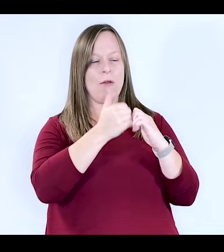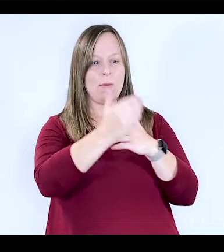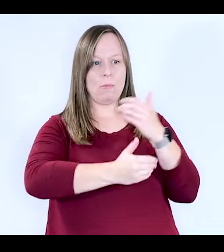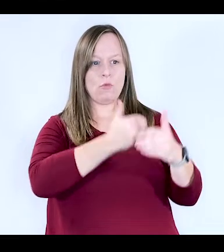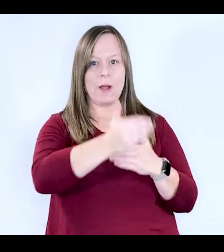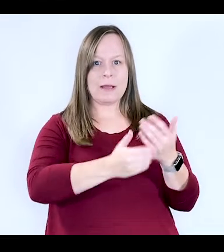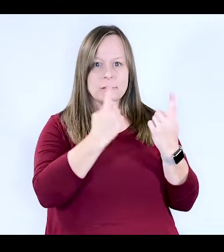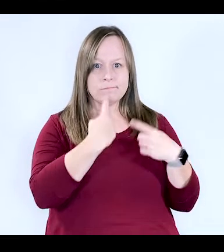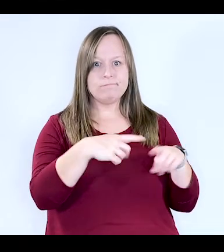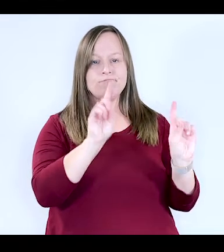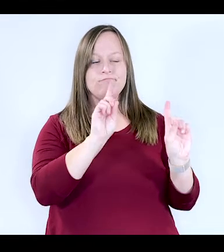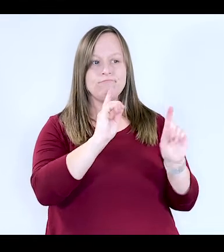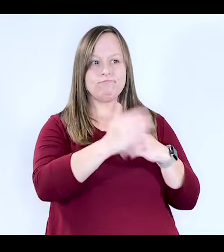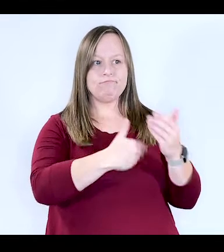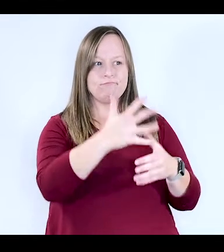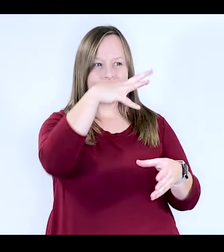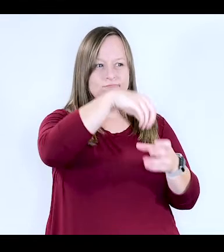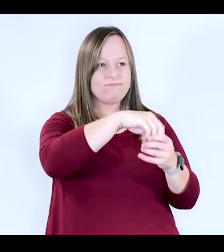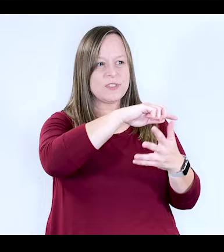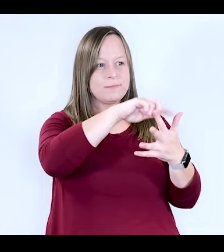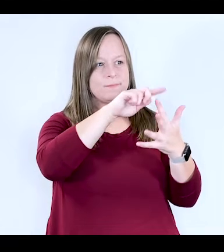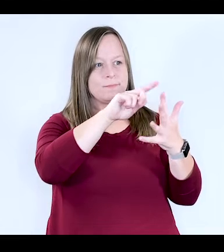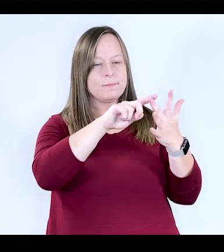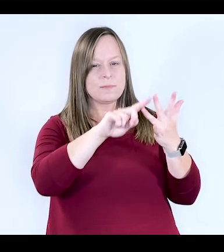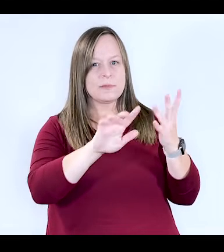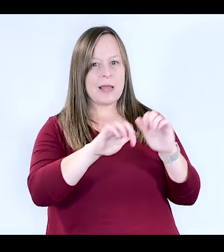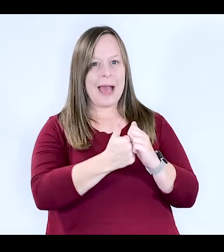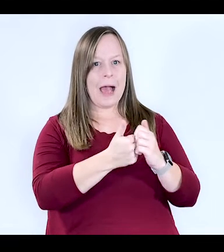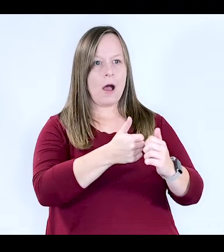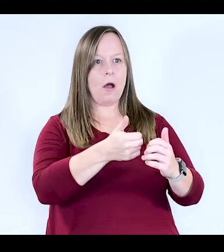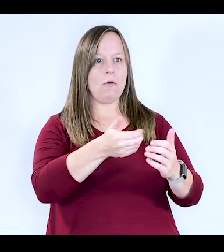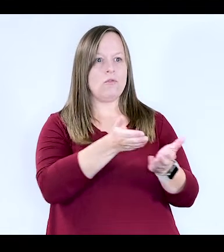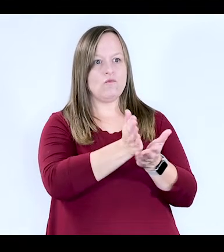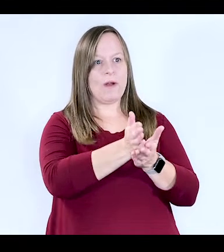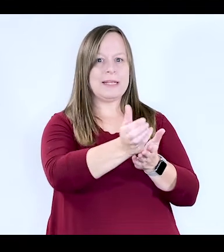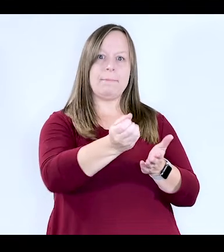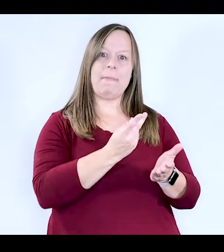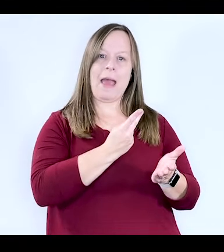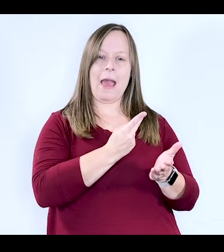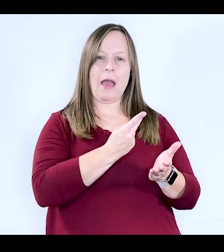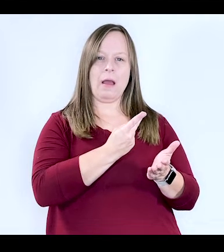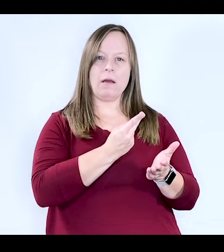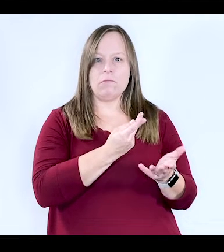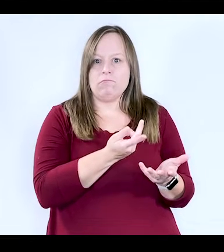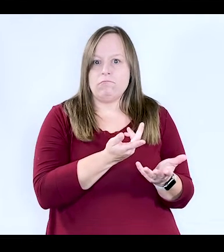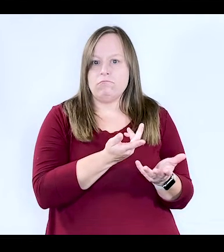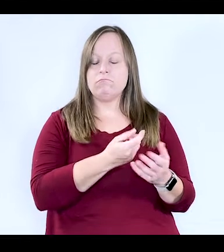the process works, and what goes into restoring a person's rights or removing a guardianship.